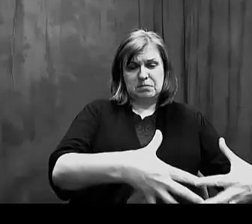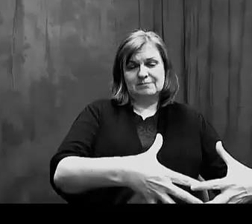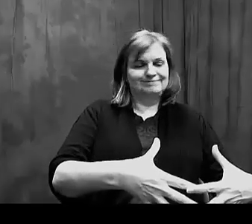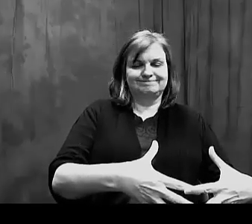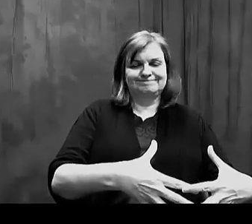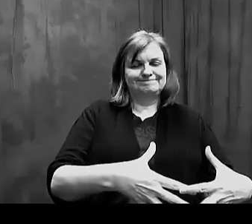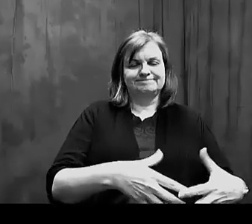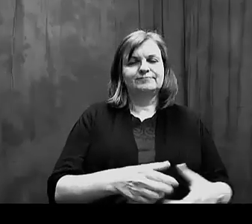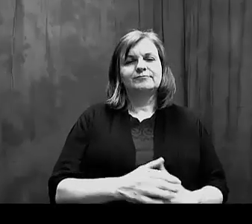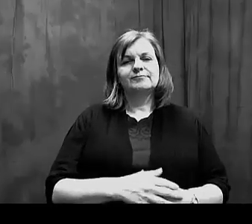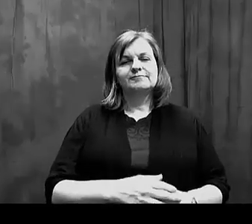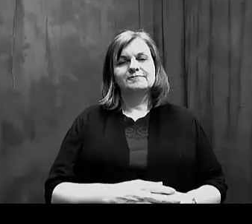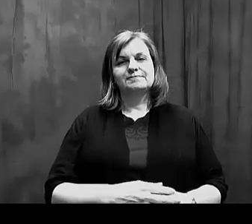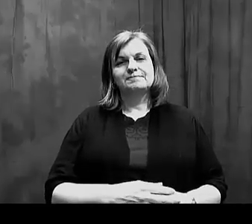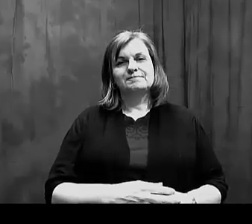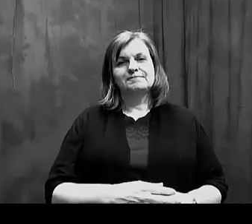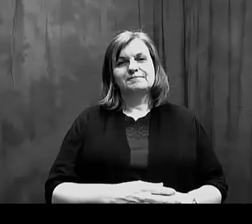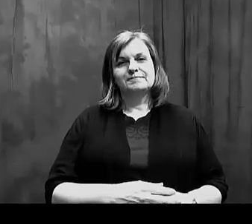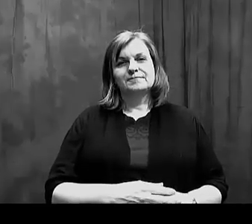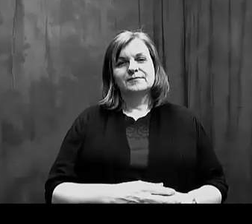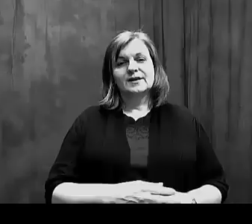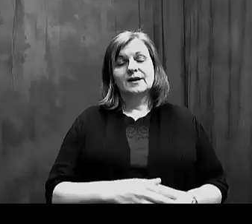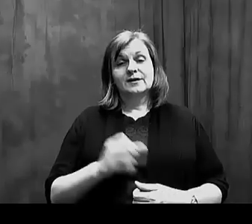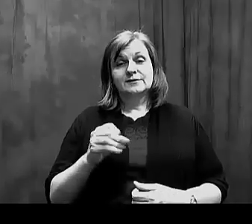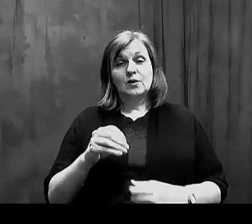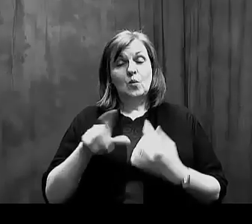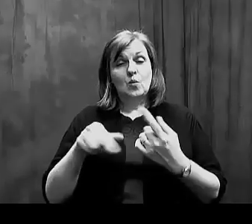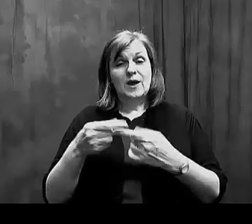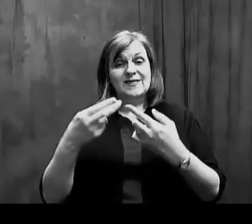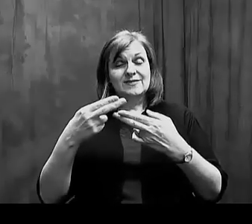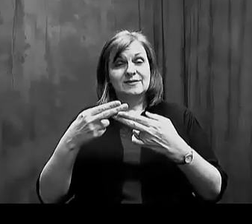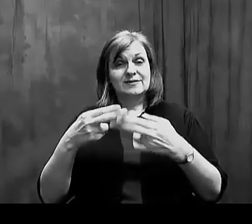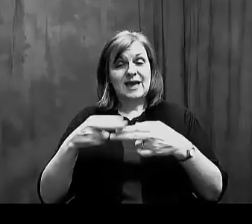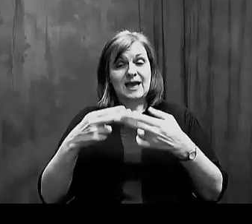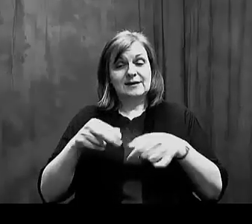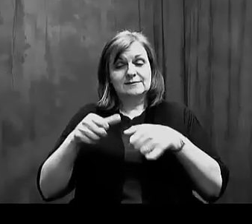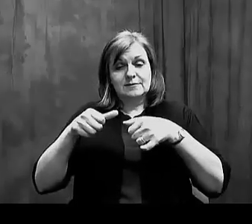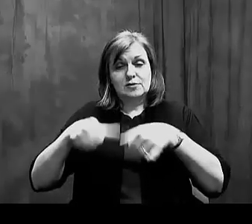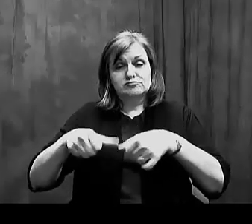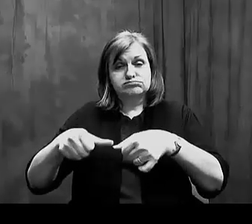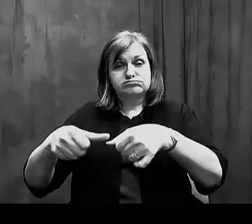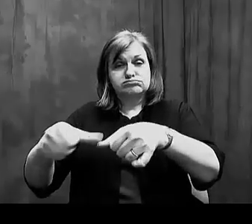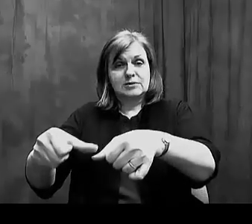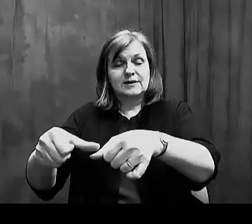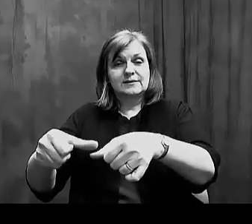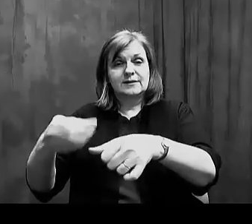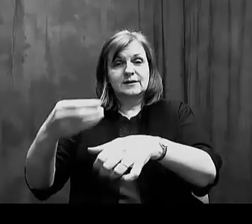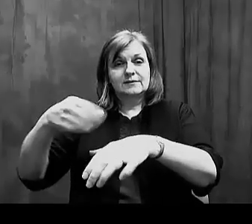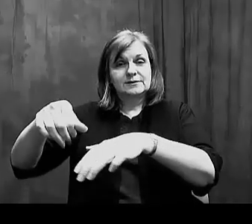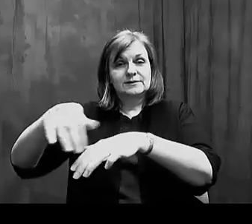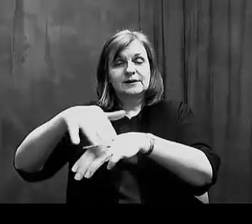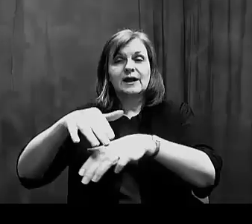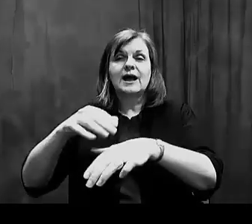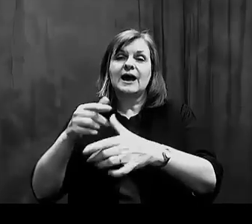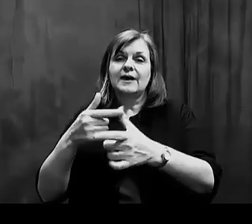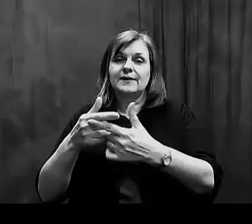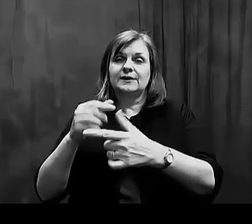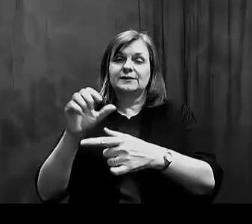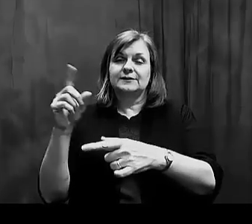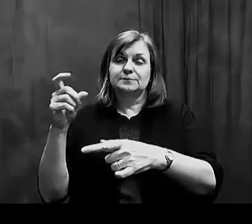we need to think about the stress on mom - right? imagine a human mom trying to carry a thousand offspring of a time